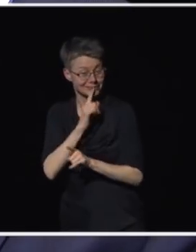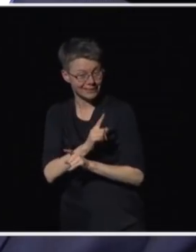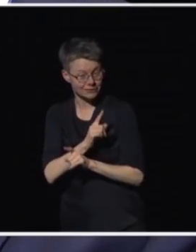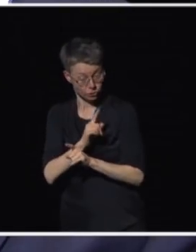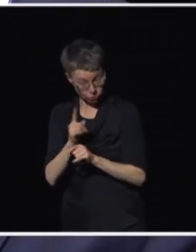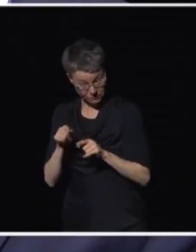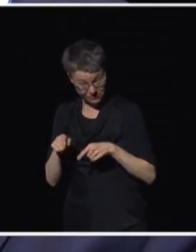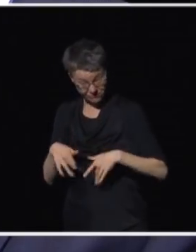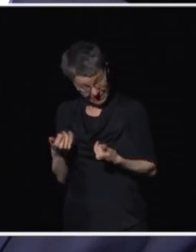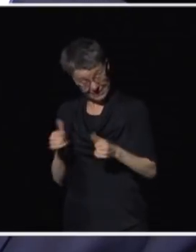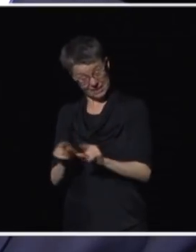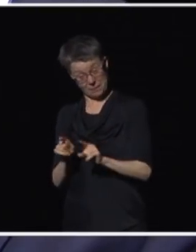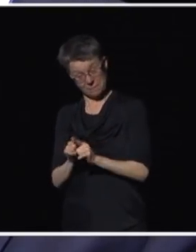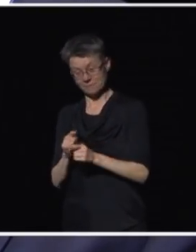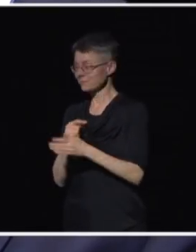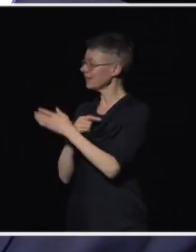Yeah. I mean, he was like a hip-hop fan so that was different.